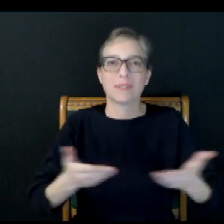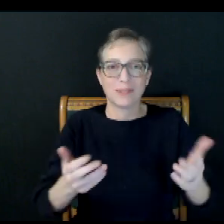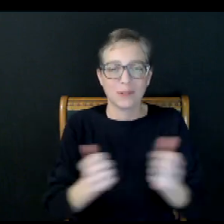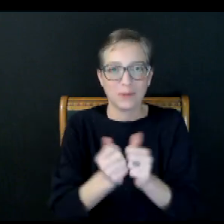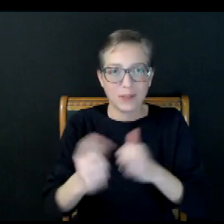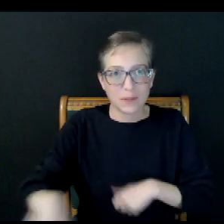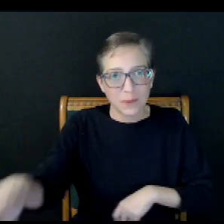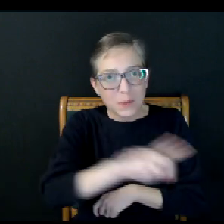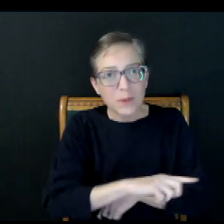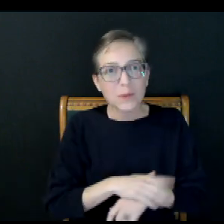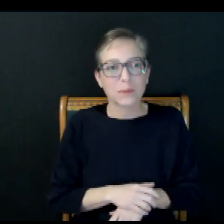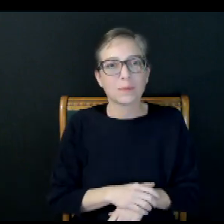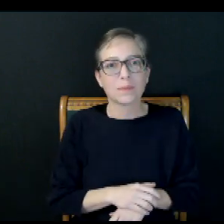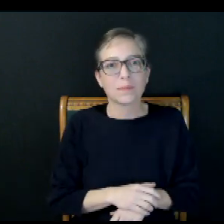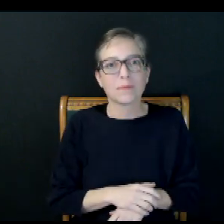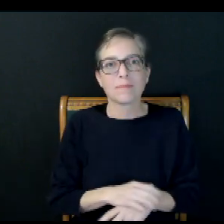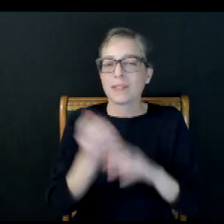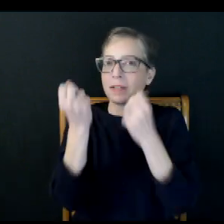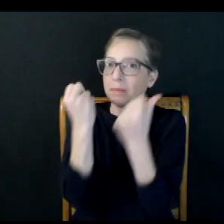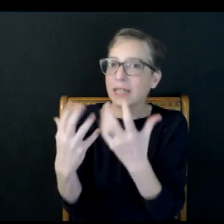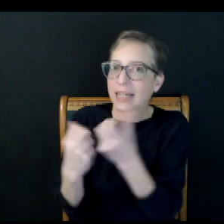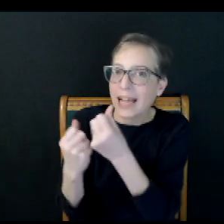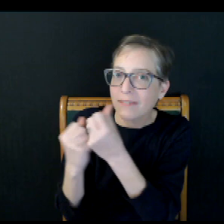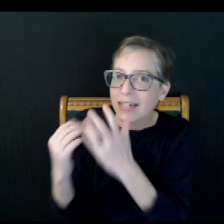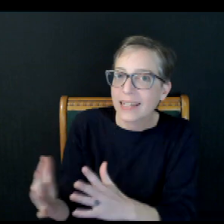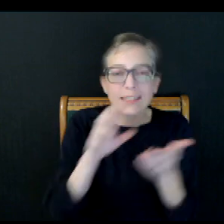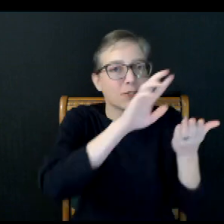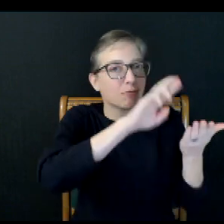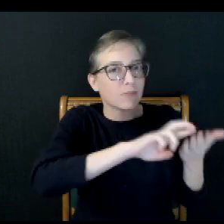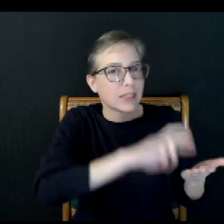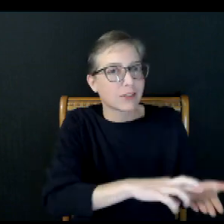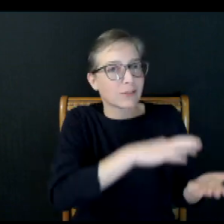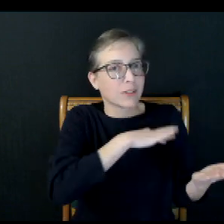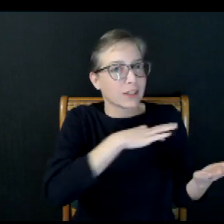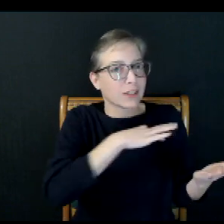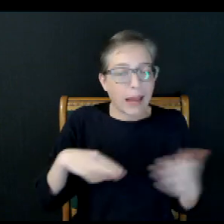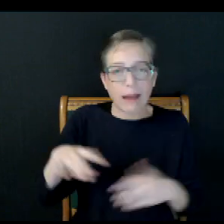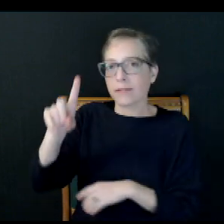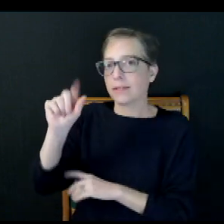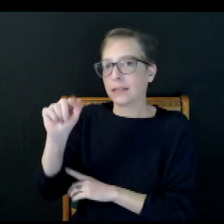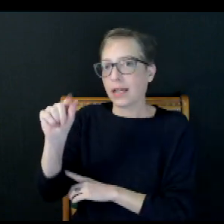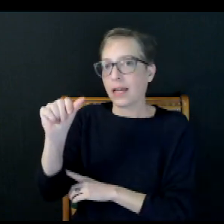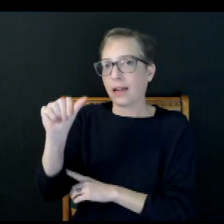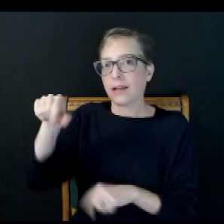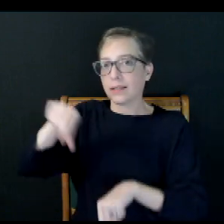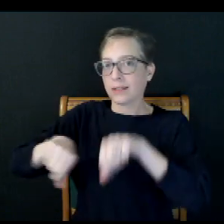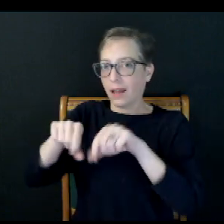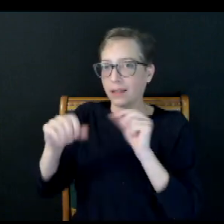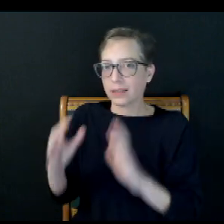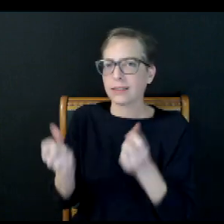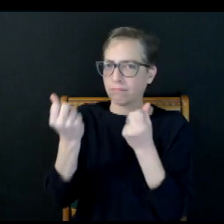research staff, data scientists, and many others that share in our commitment to